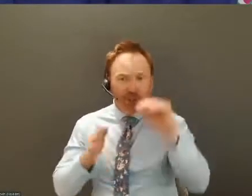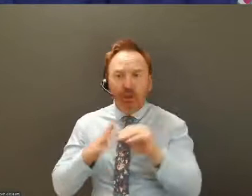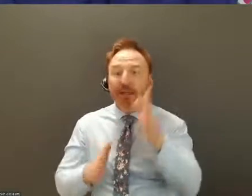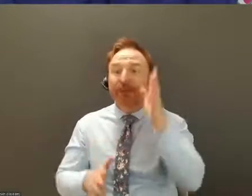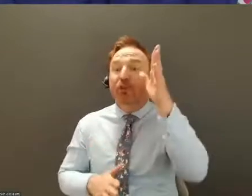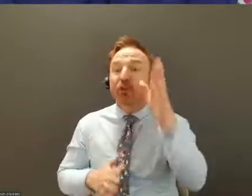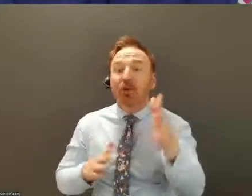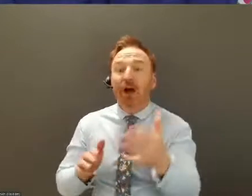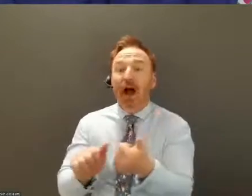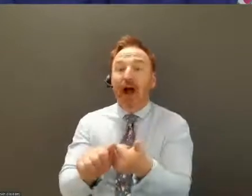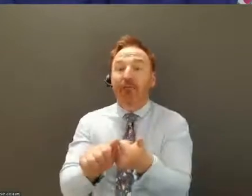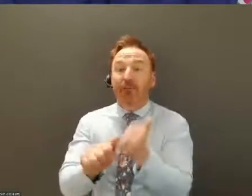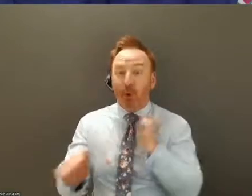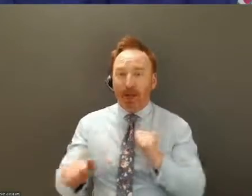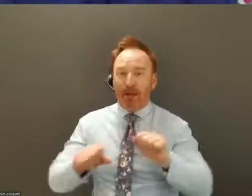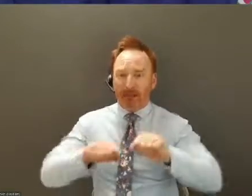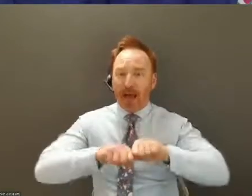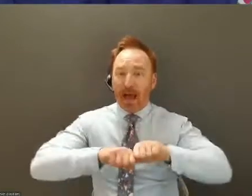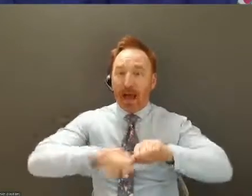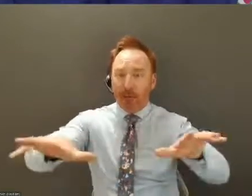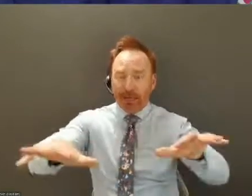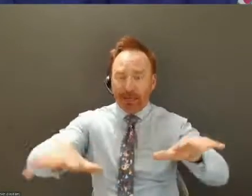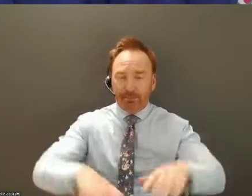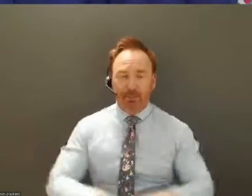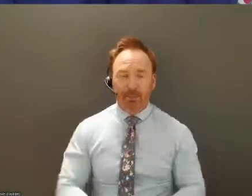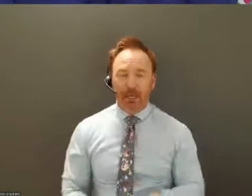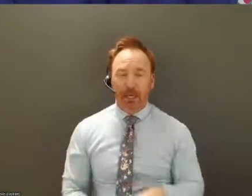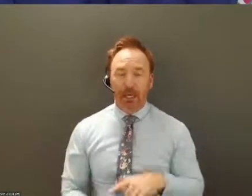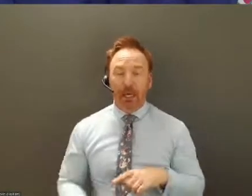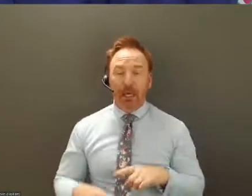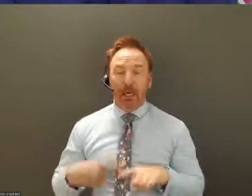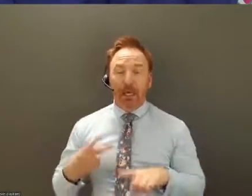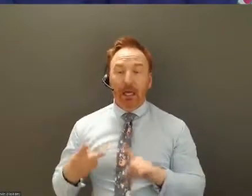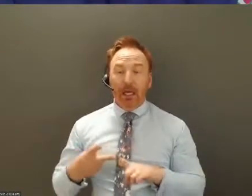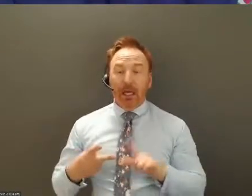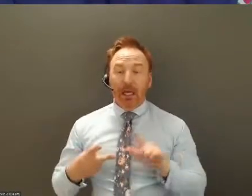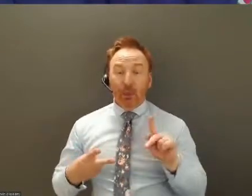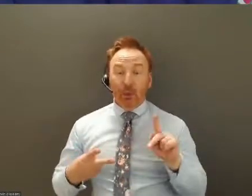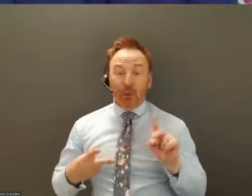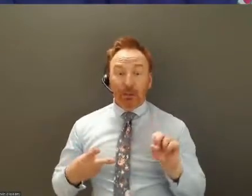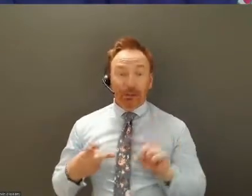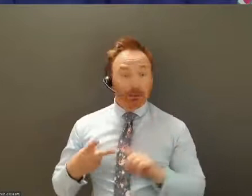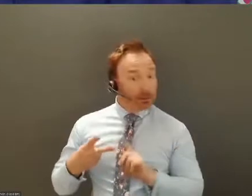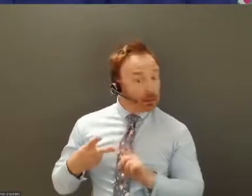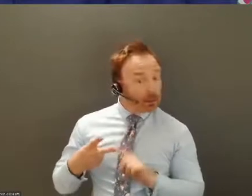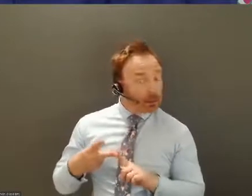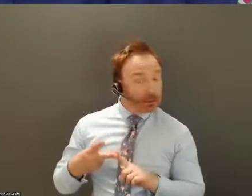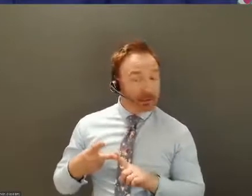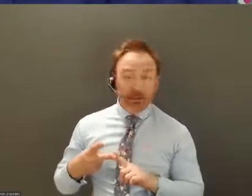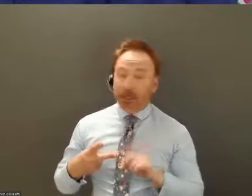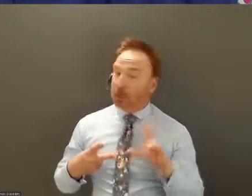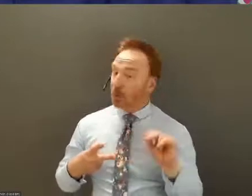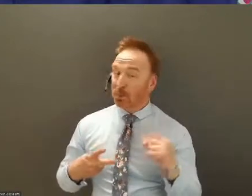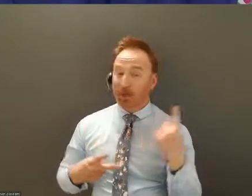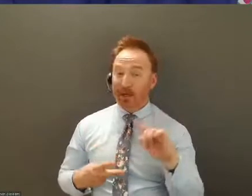this has been mentioned since this outbreak started but was there ever an identification of